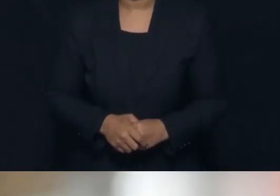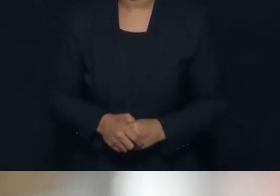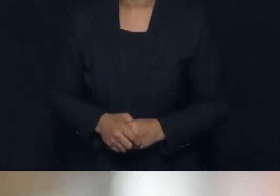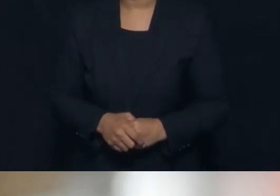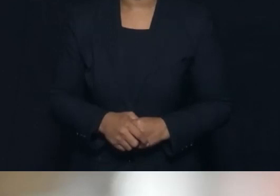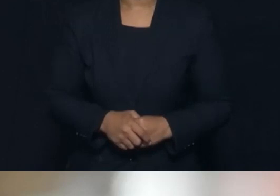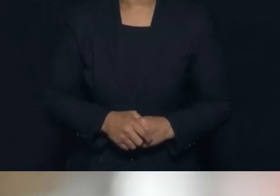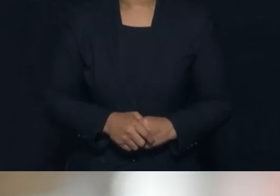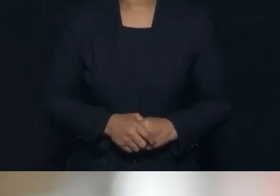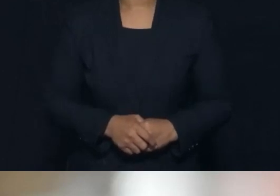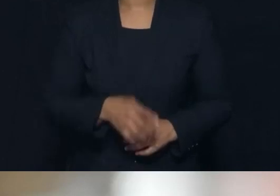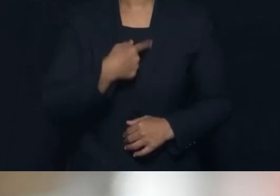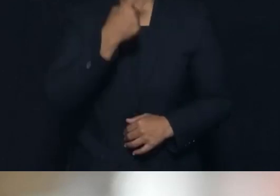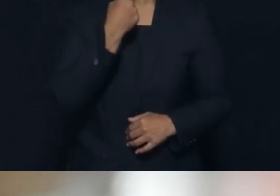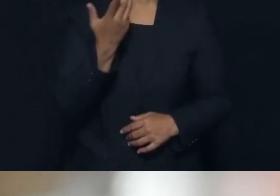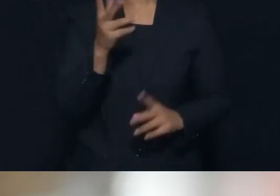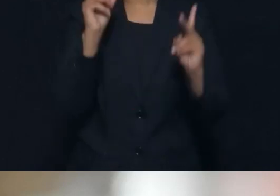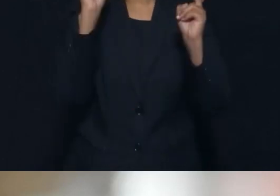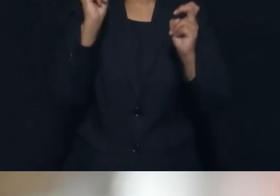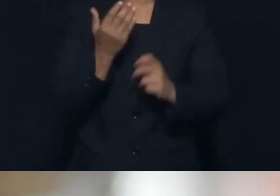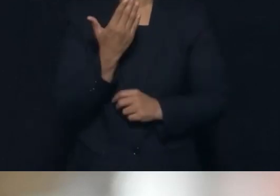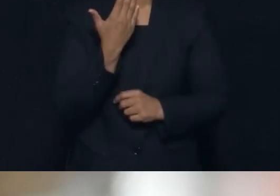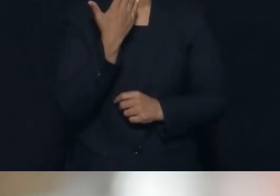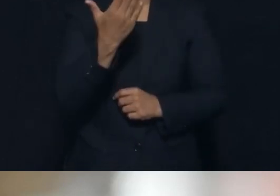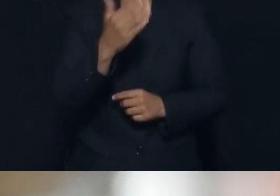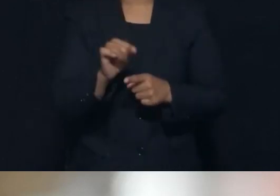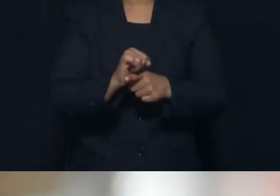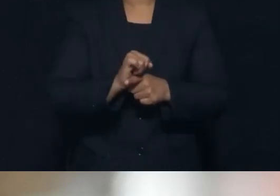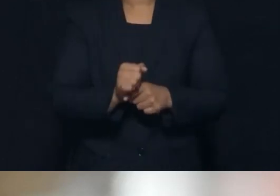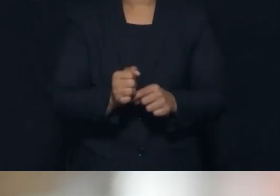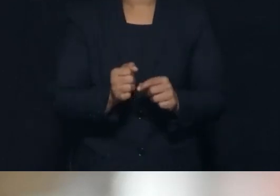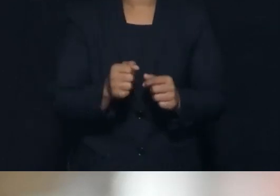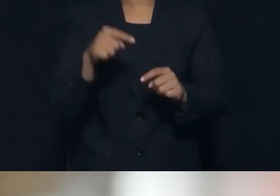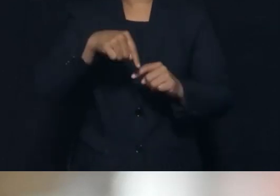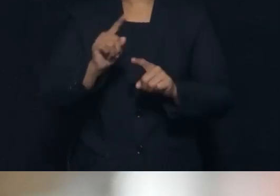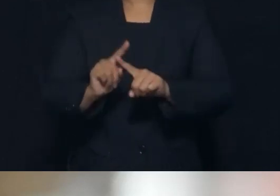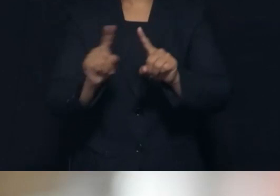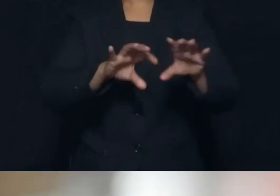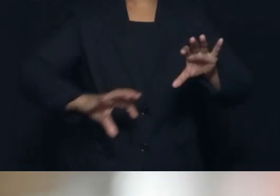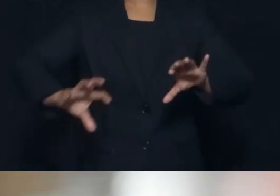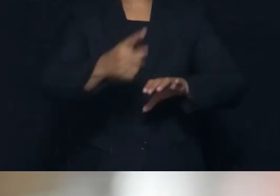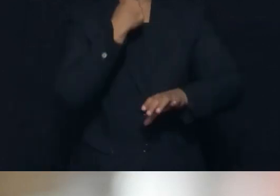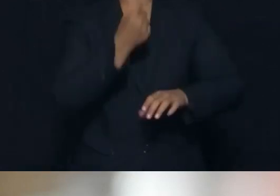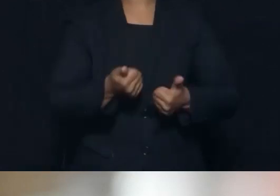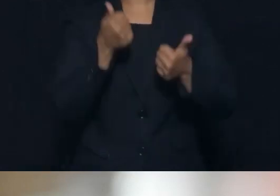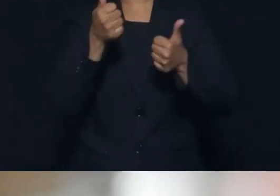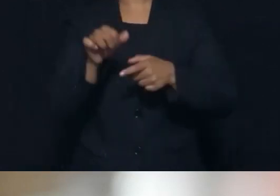of economic transactions being made accessible, I am convinced it will have an impact in other